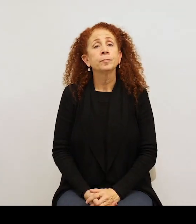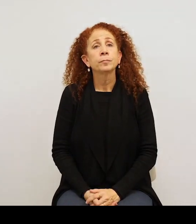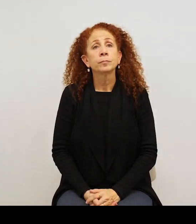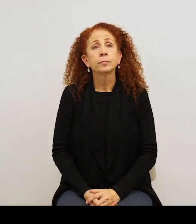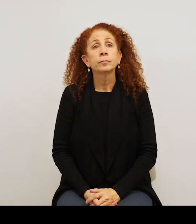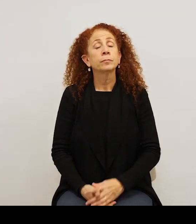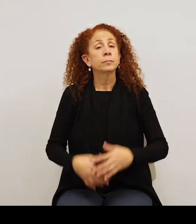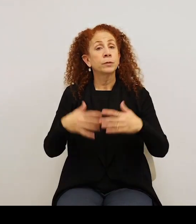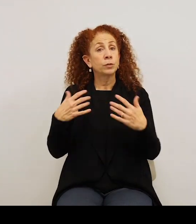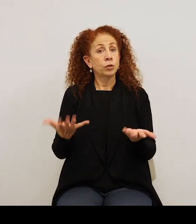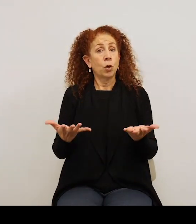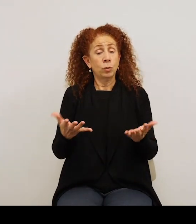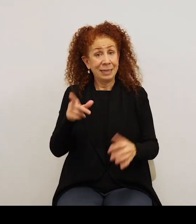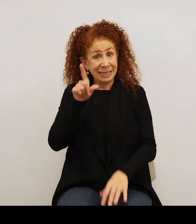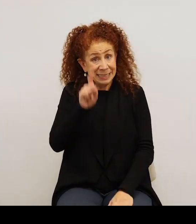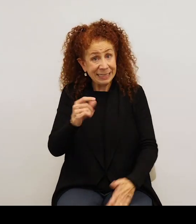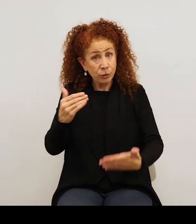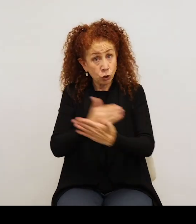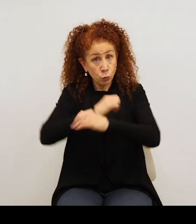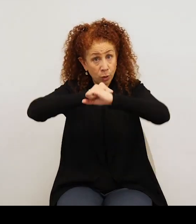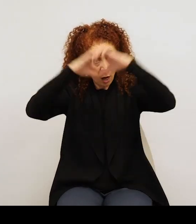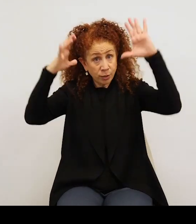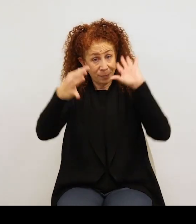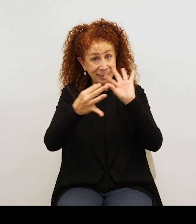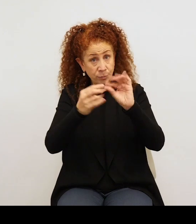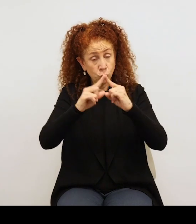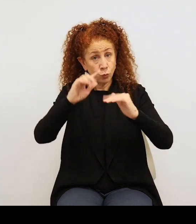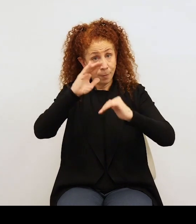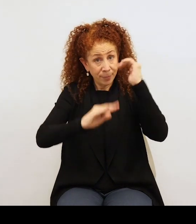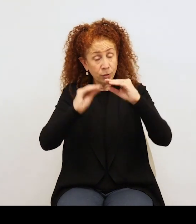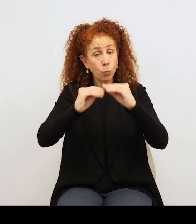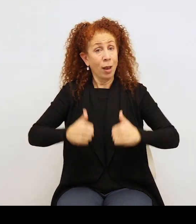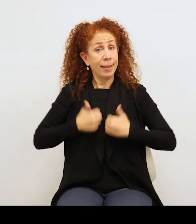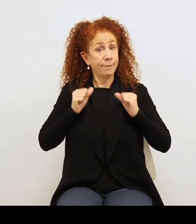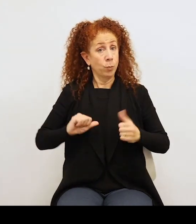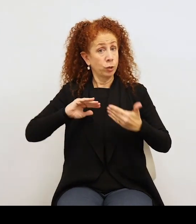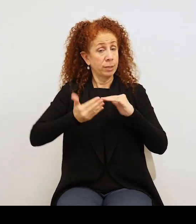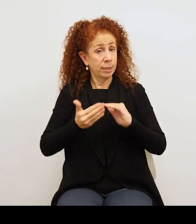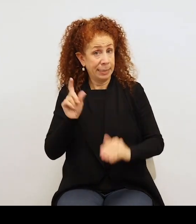So do we need a new notion of kinship to build more livable cities?